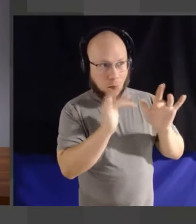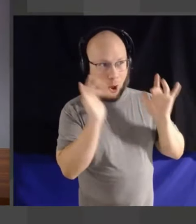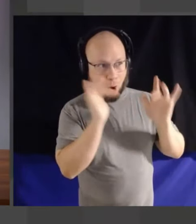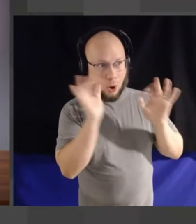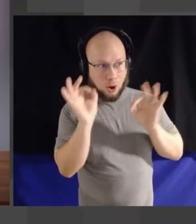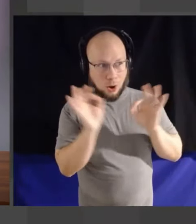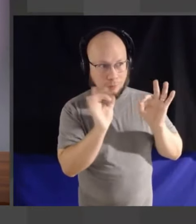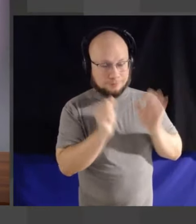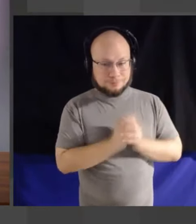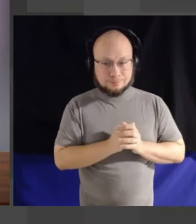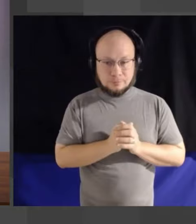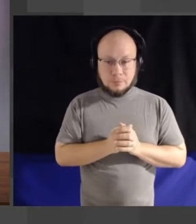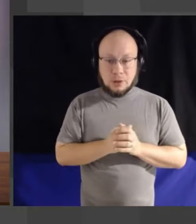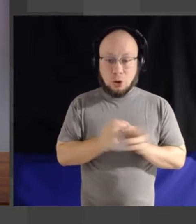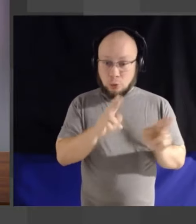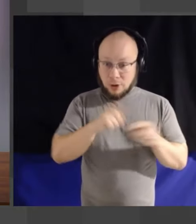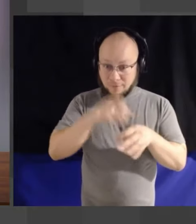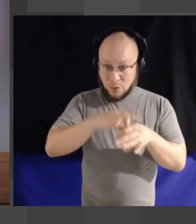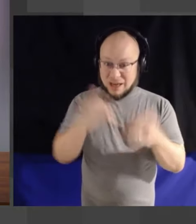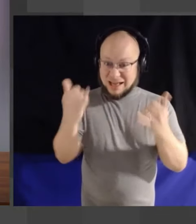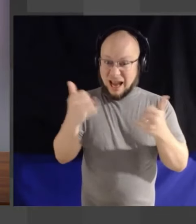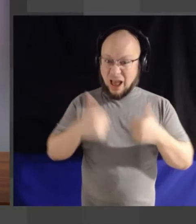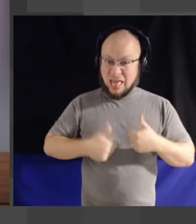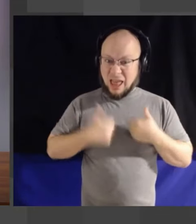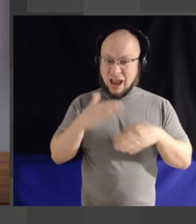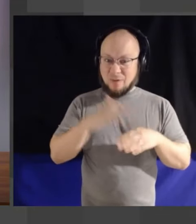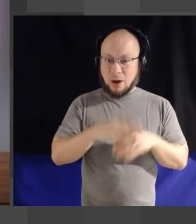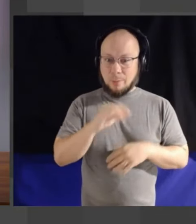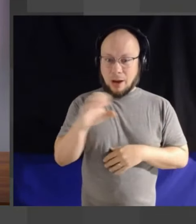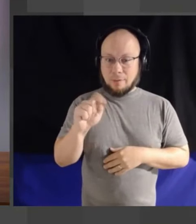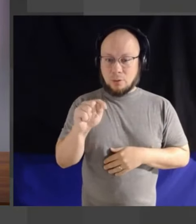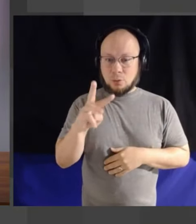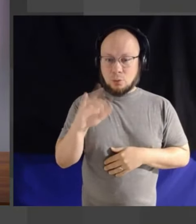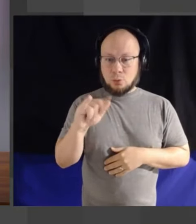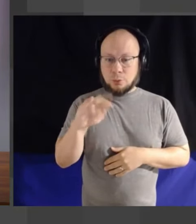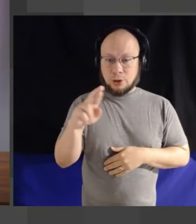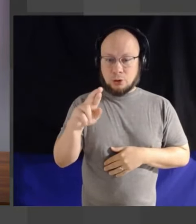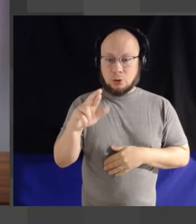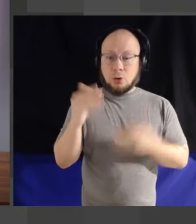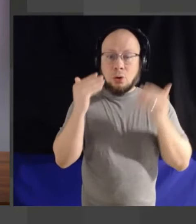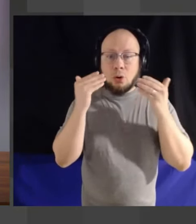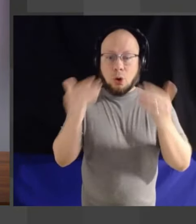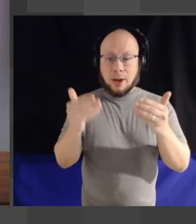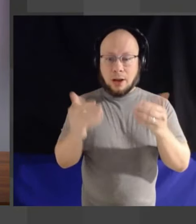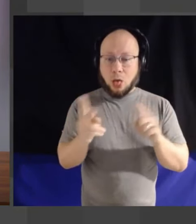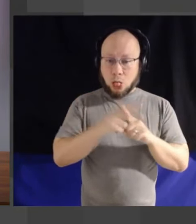DISTRACTING TO LOOK AT. THE FIRST VOTING POLL IS NOW LIVE ON THE MINECRAFT Twitter